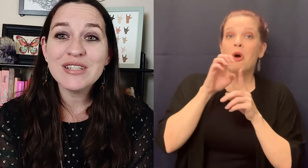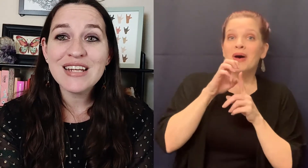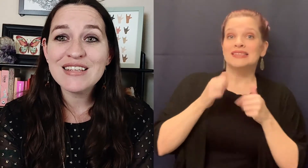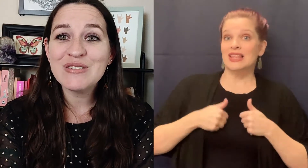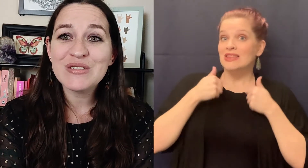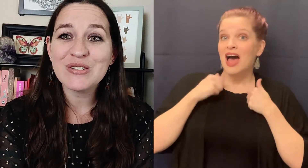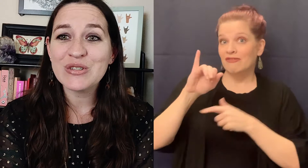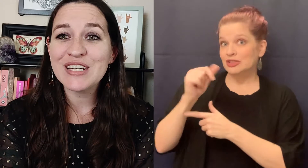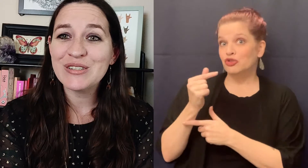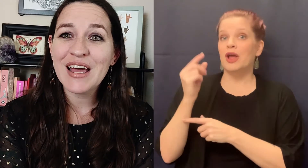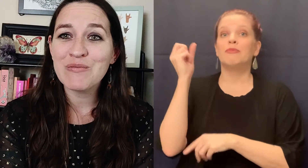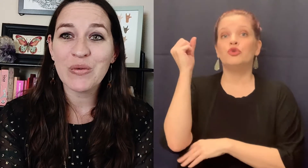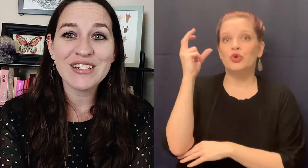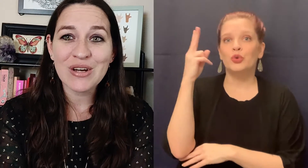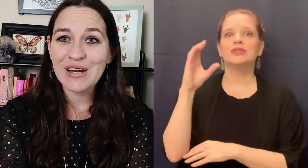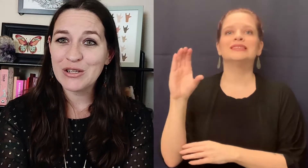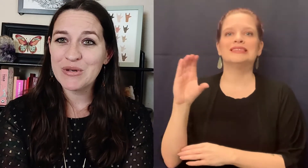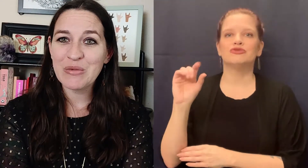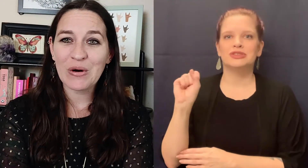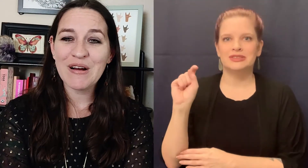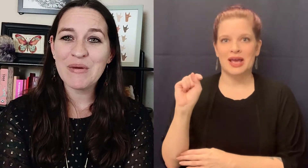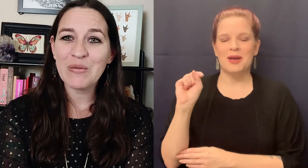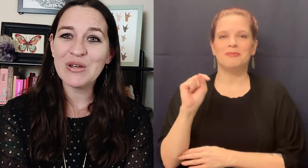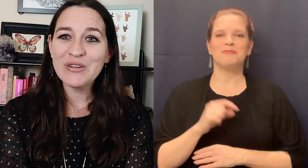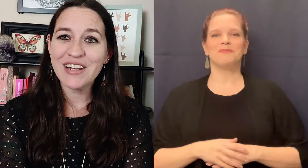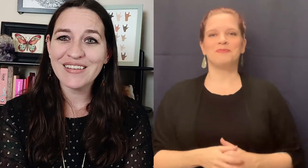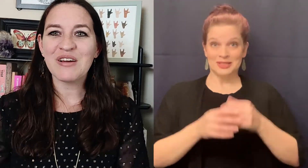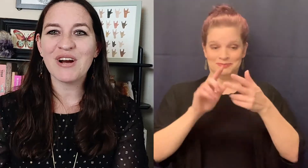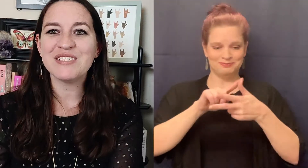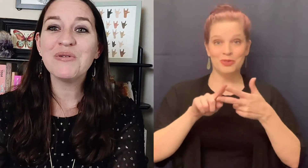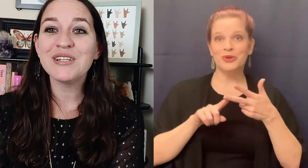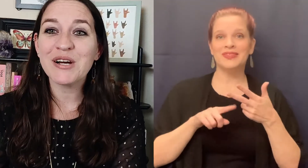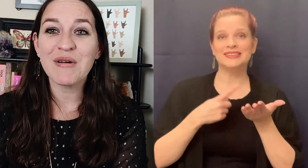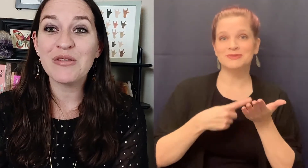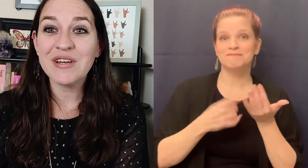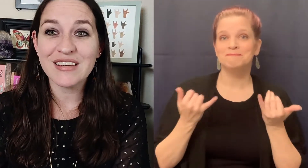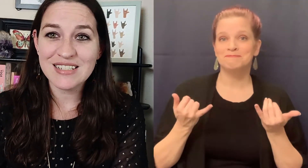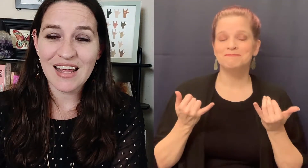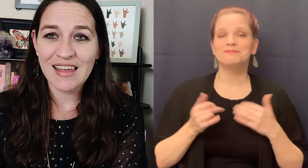Wednesday's at noon Central Standard Time, where we can talk a little bit more about what you learned today. All right, so we're going to talk about three things today.